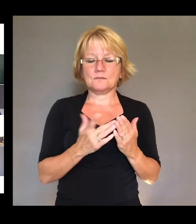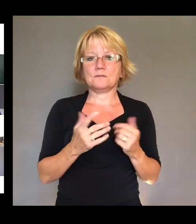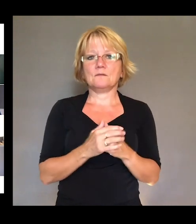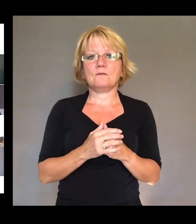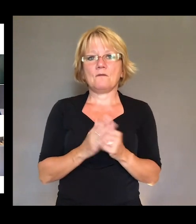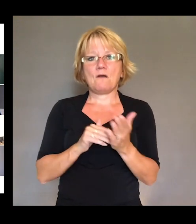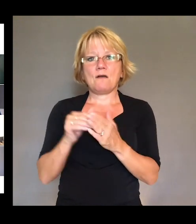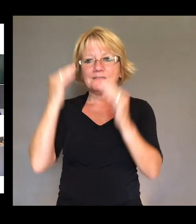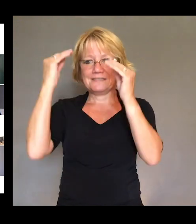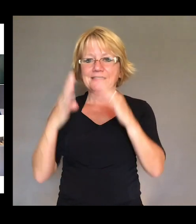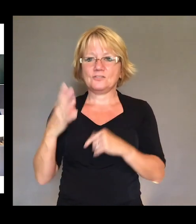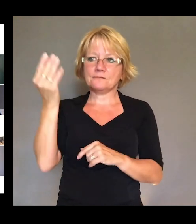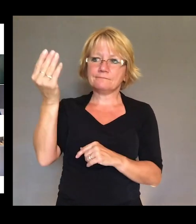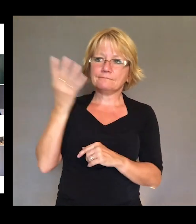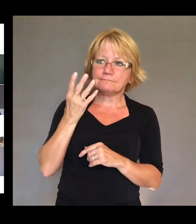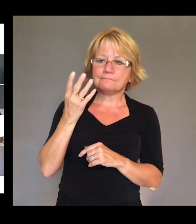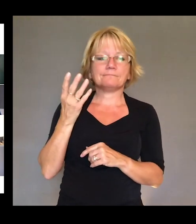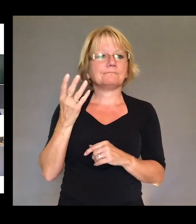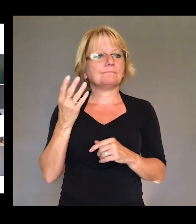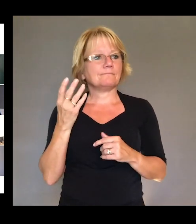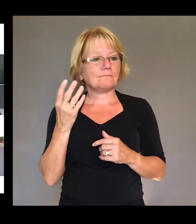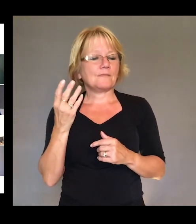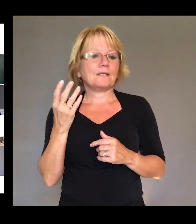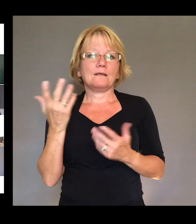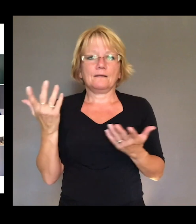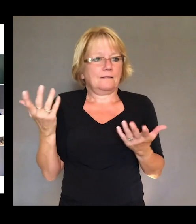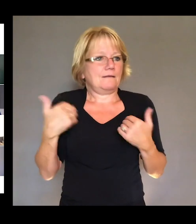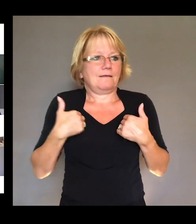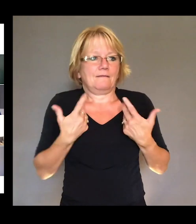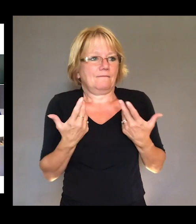You know, I think oftentimes teachers will say to me that, you know, had discussions with over the year